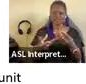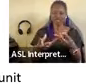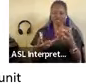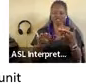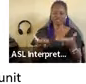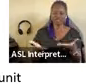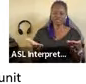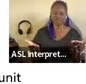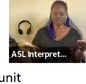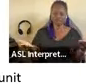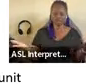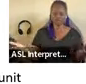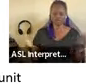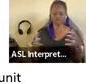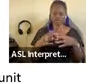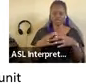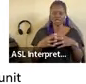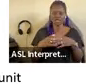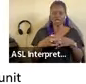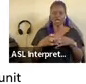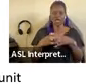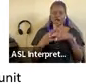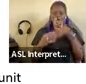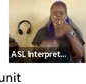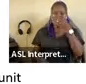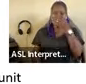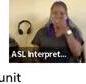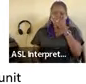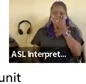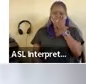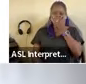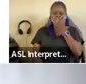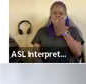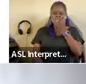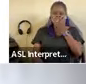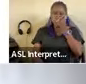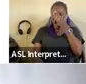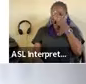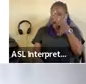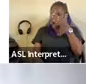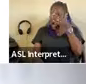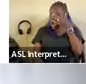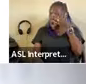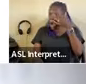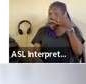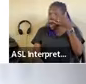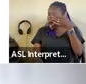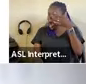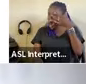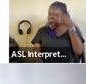an expand testing capability within the community. In addition, we've got our vaccine group